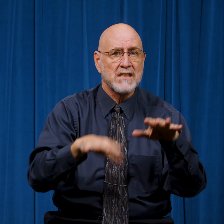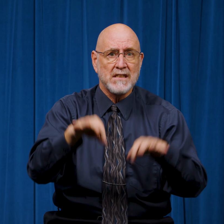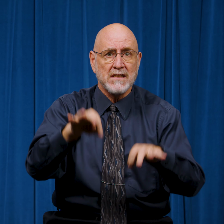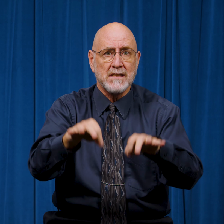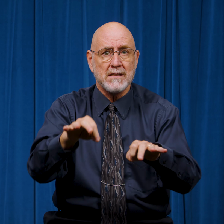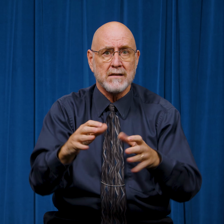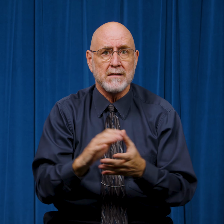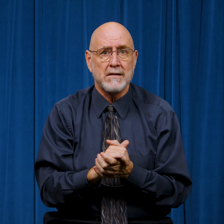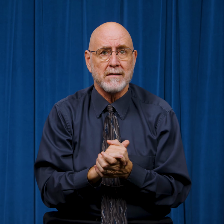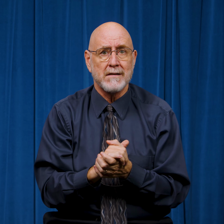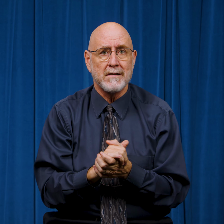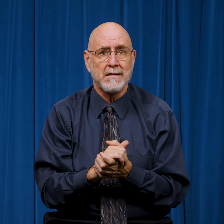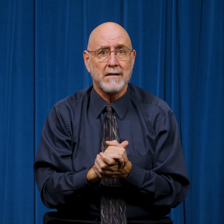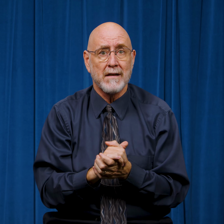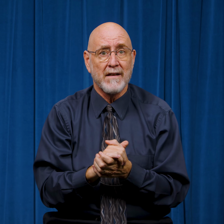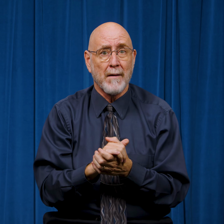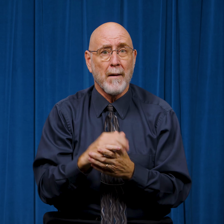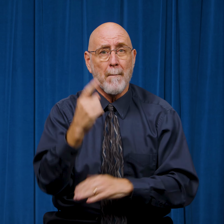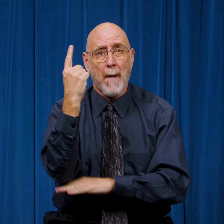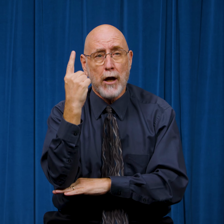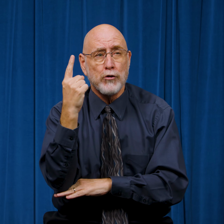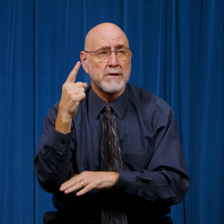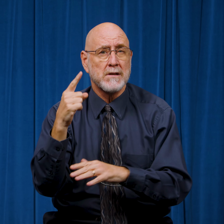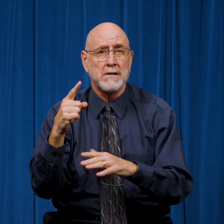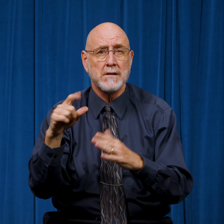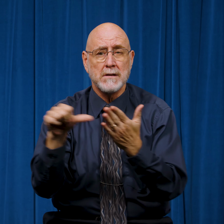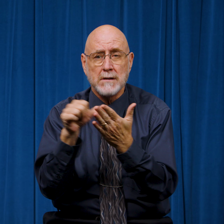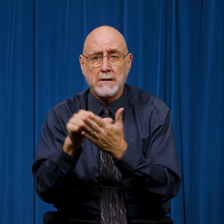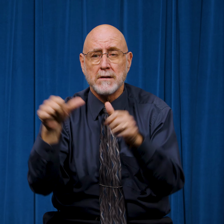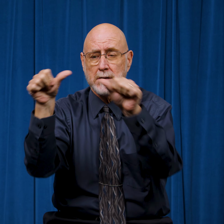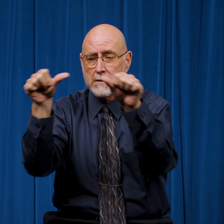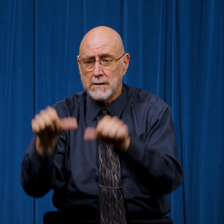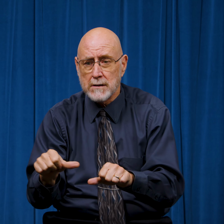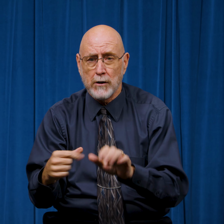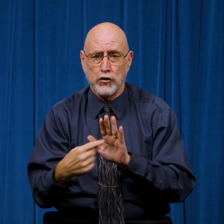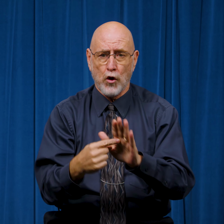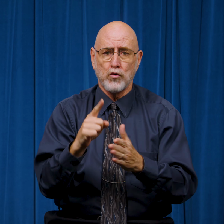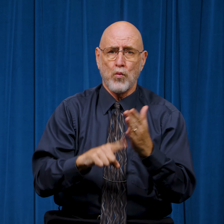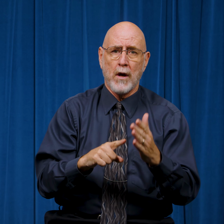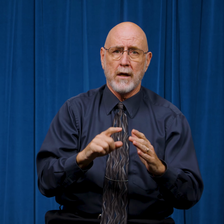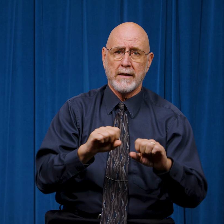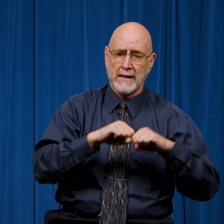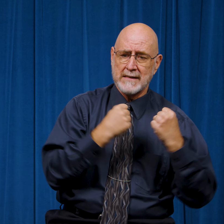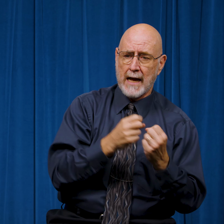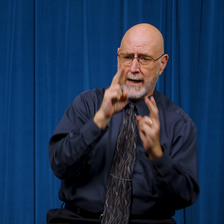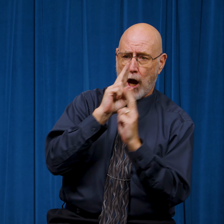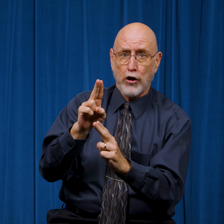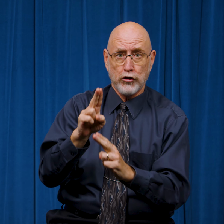These monuments point to what a civilization honors. Did they honor nobility?